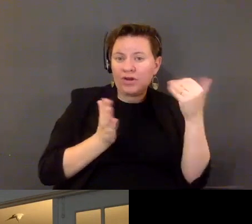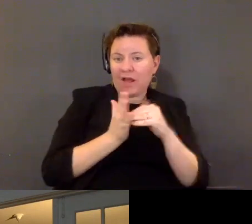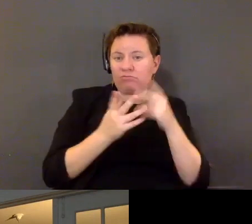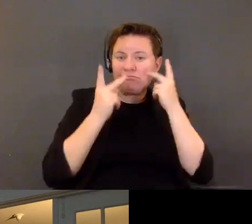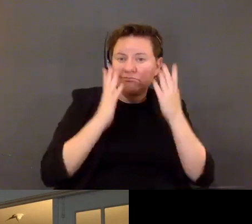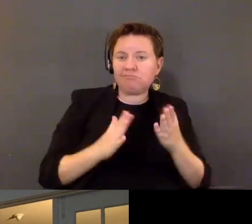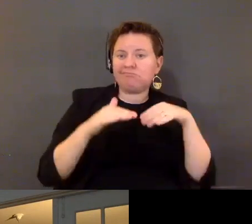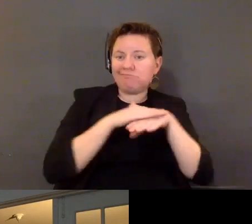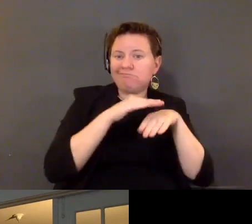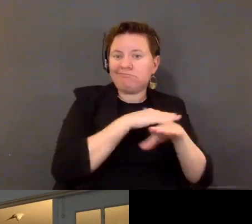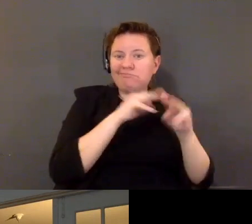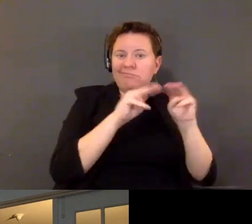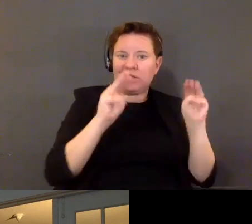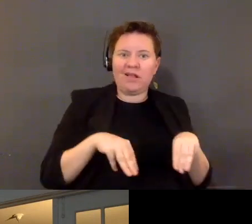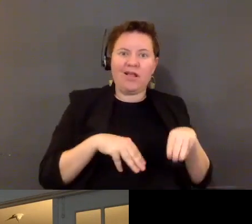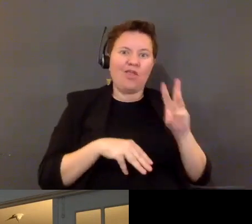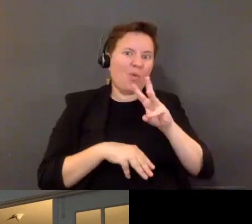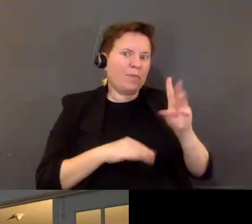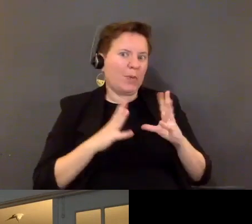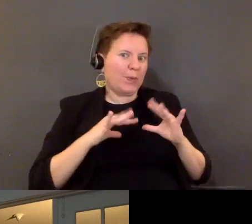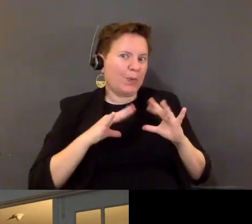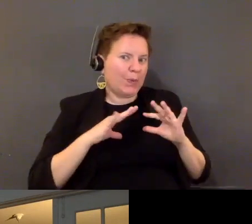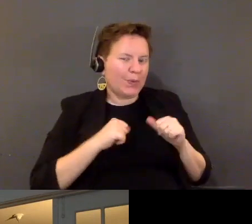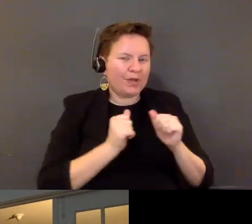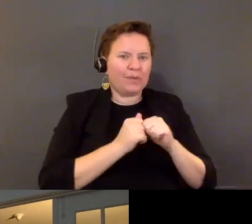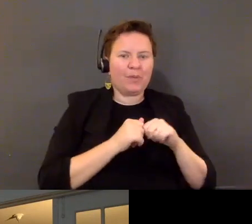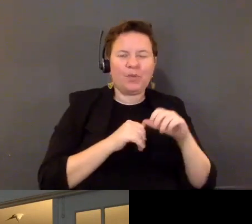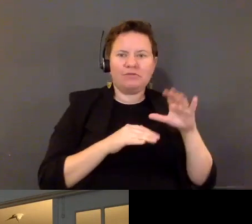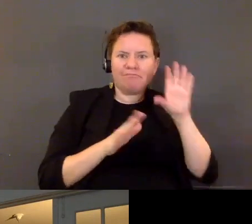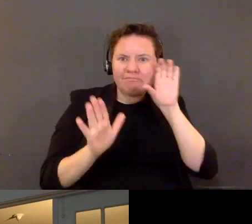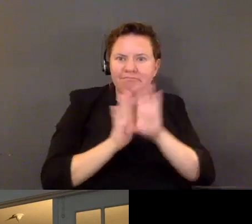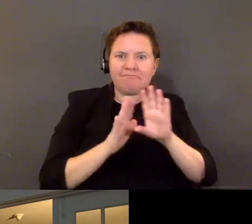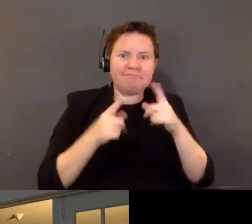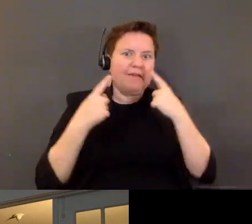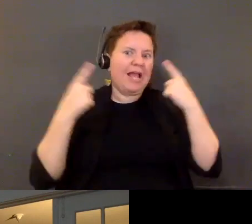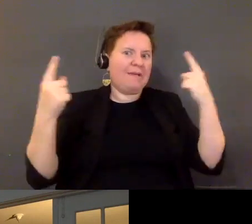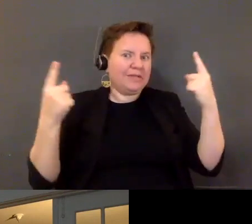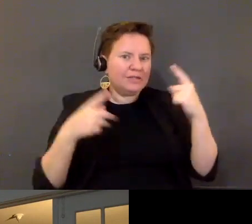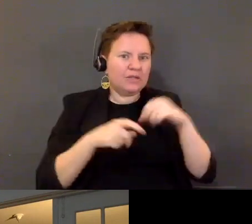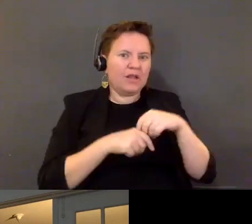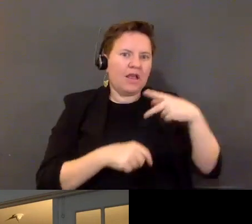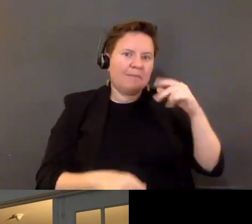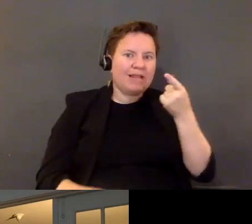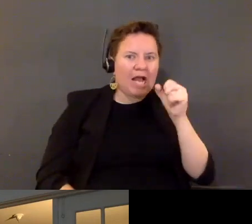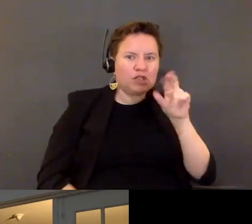the website tantalized with images of its famous exhibits including the plaster death cast of chang